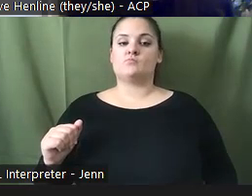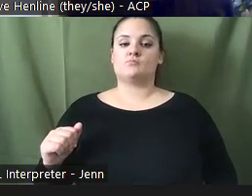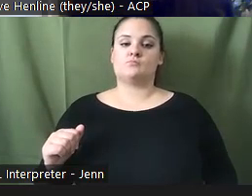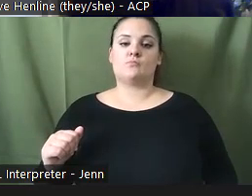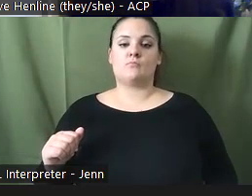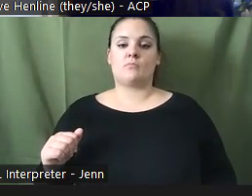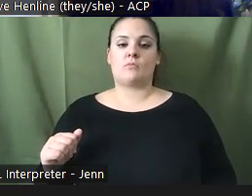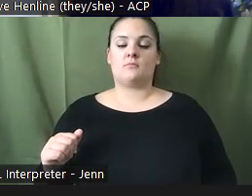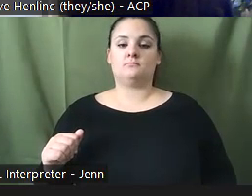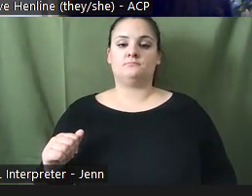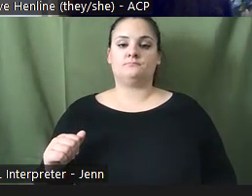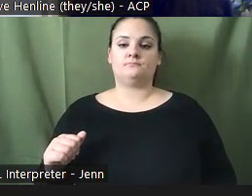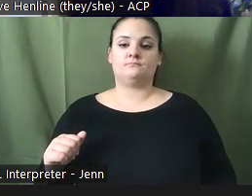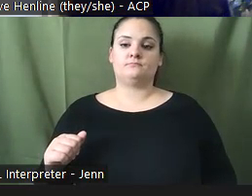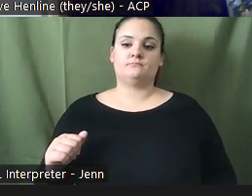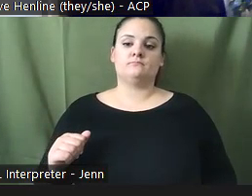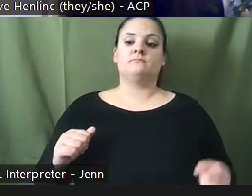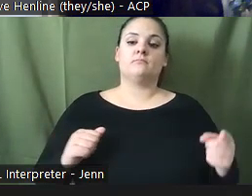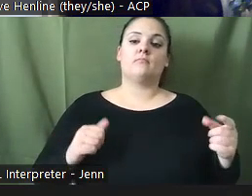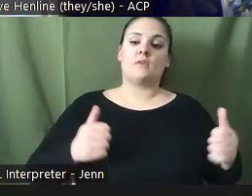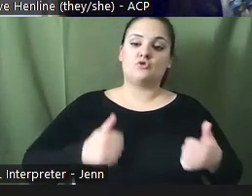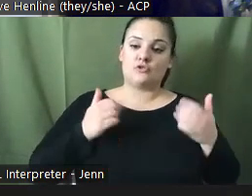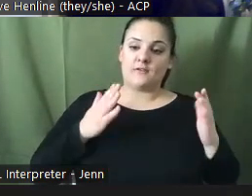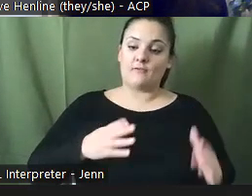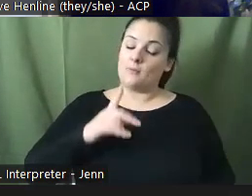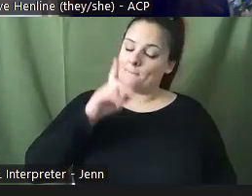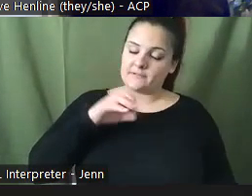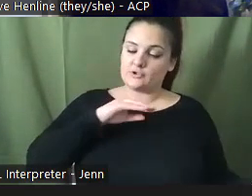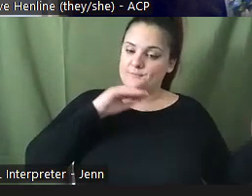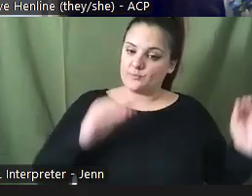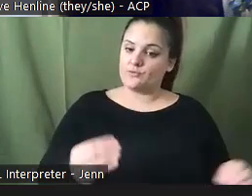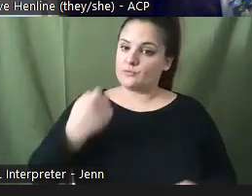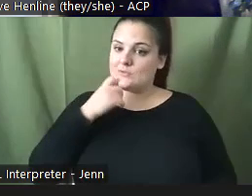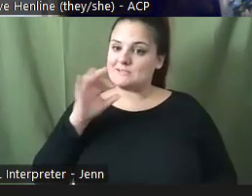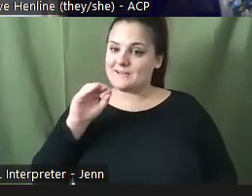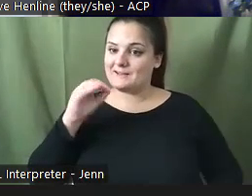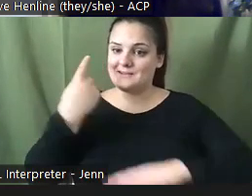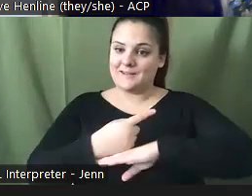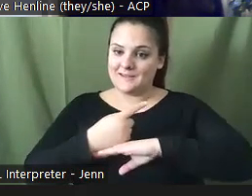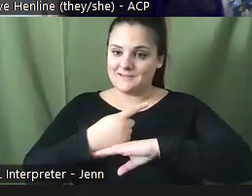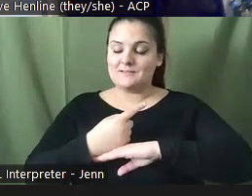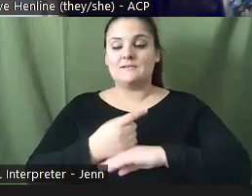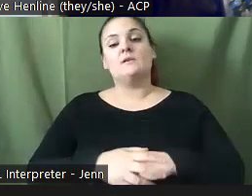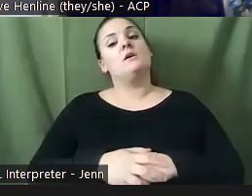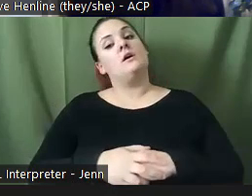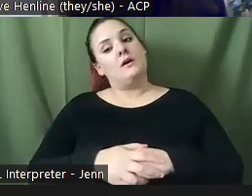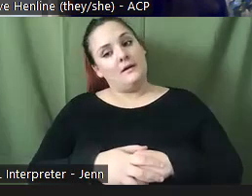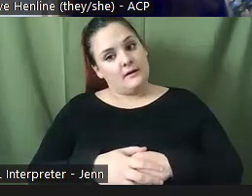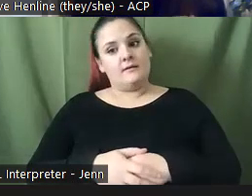moved within the last 90 days in order to be eligible. That 90-day piece sometimes